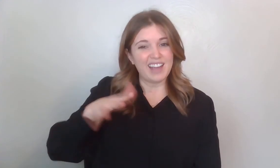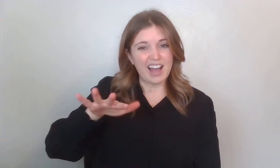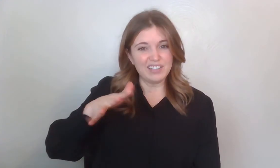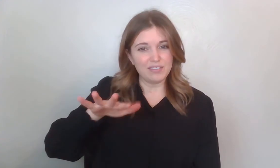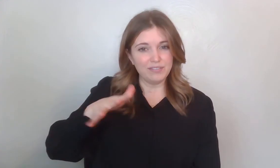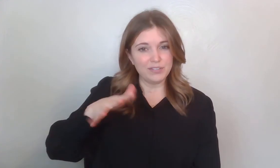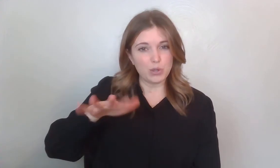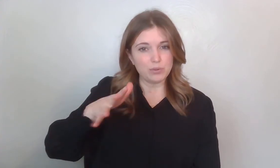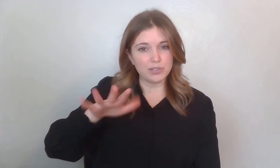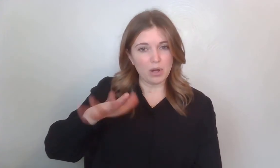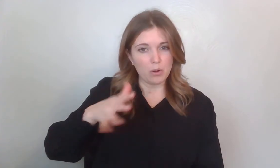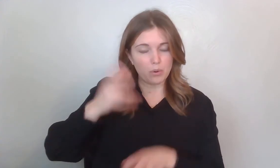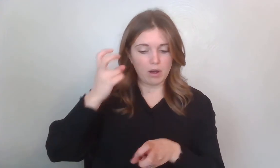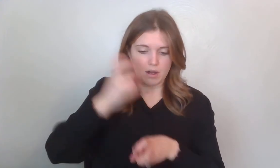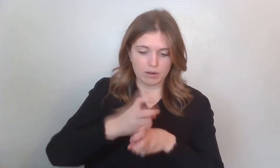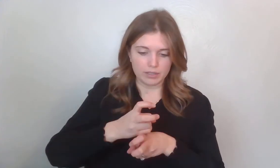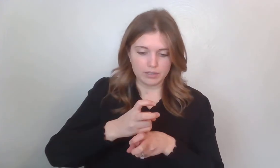KIND OF or SO-SO HARD